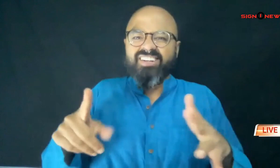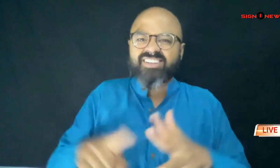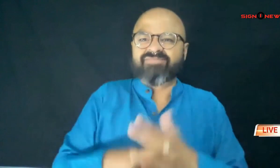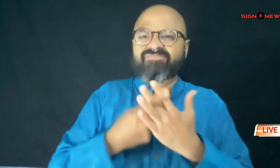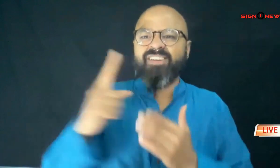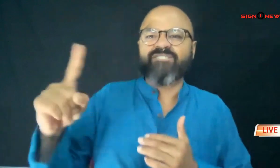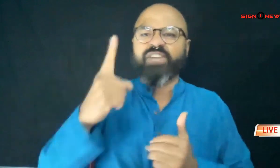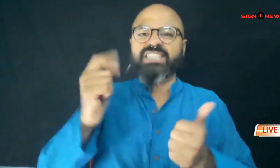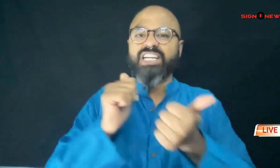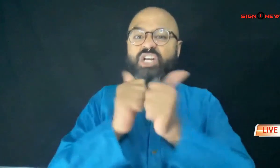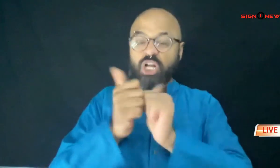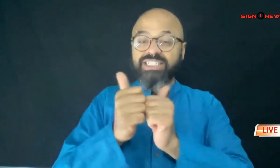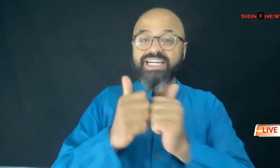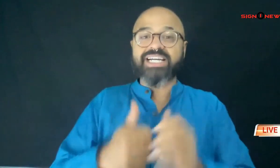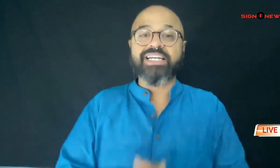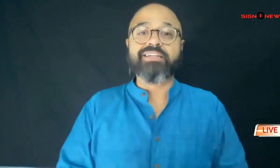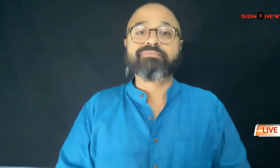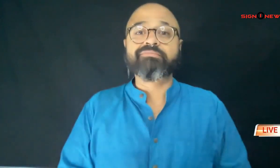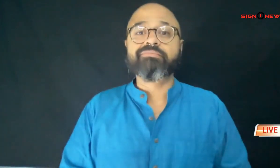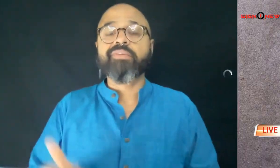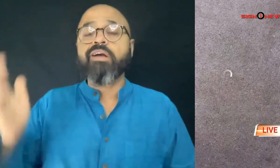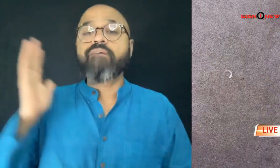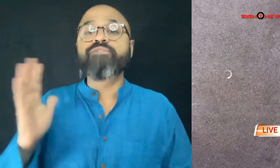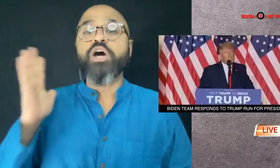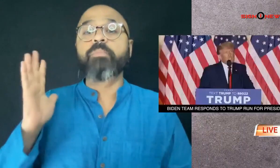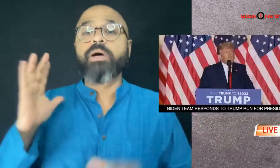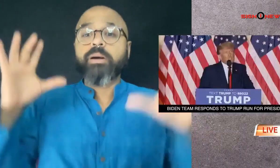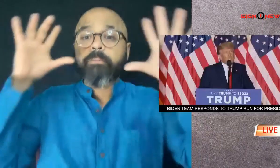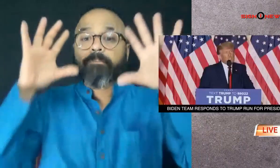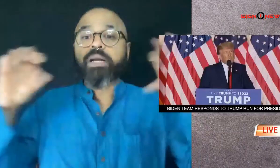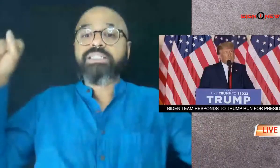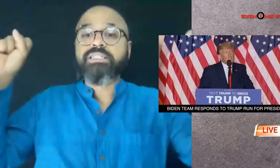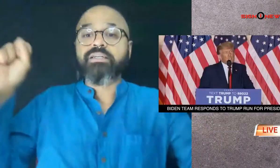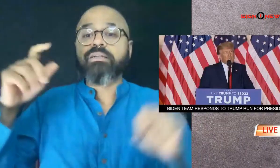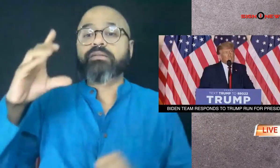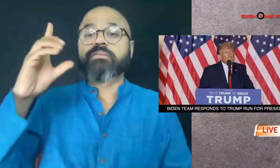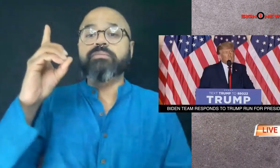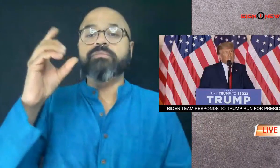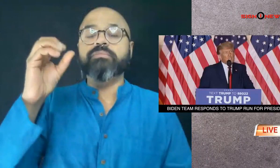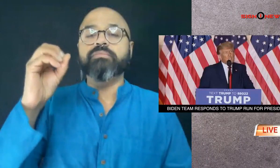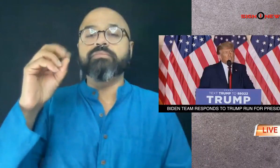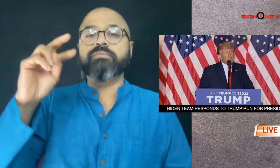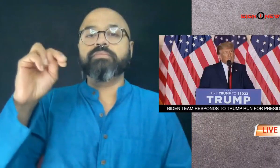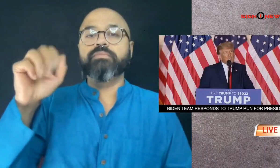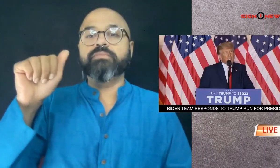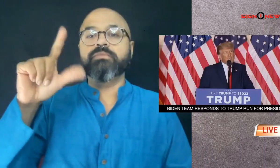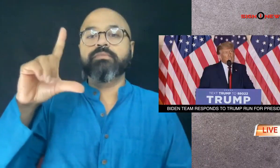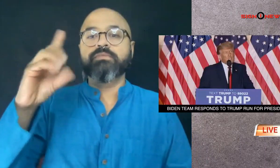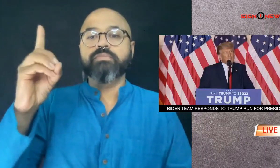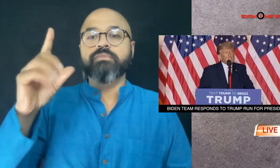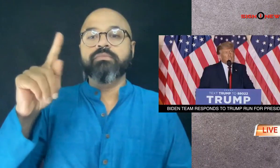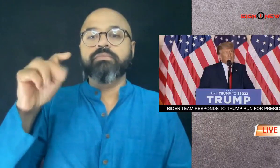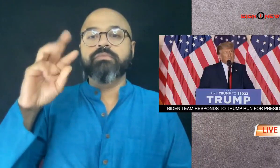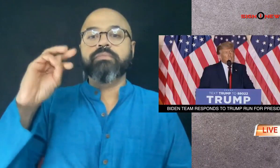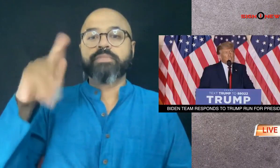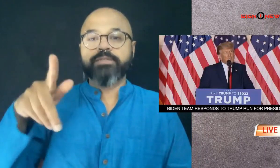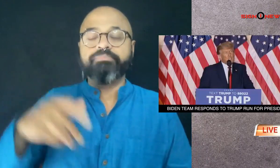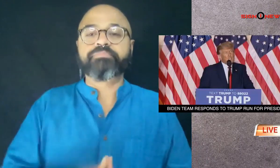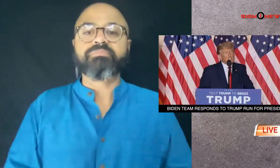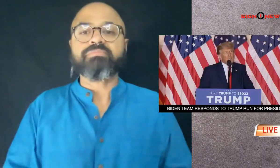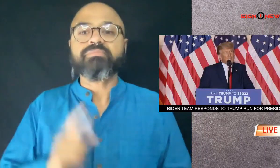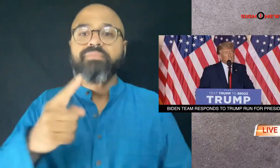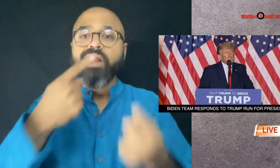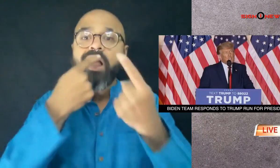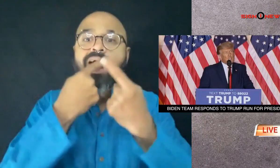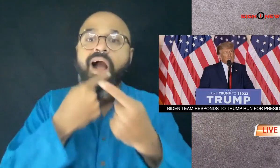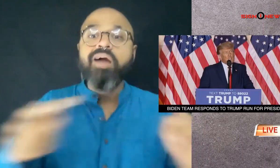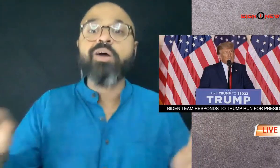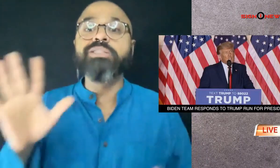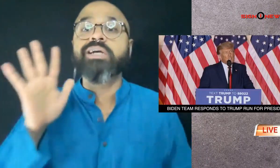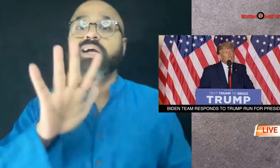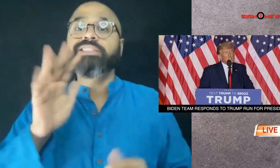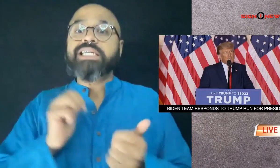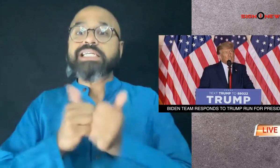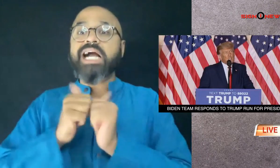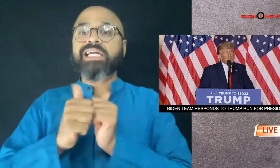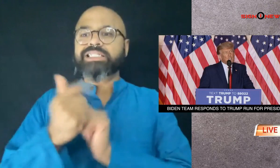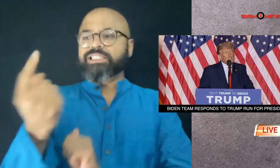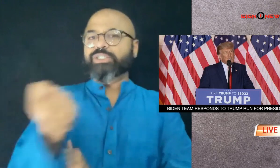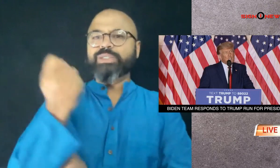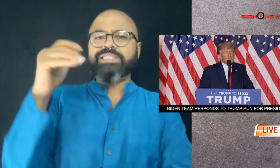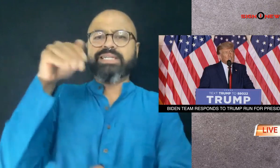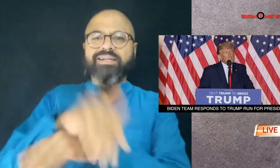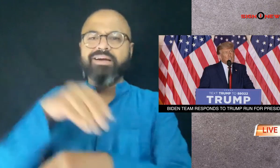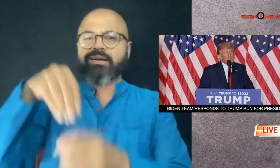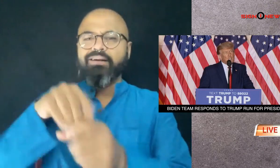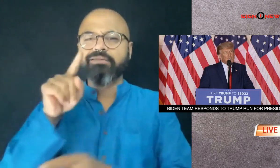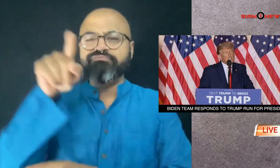contestant former President Donald Trump he announced his candidacy Tuesday night in